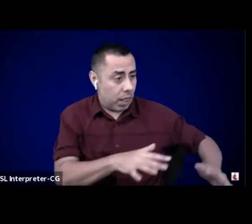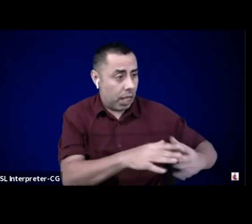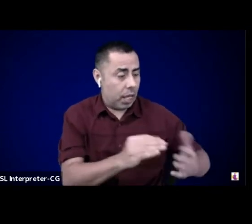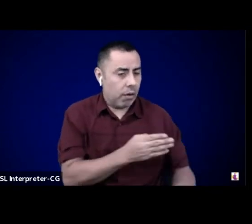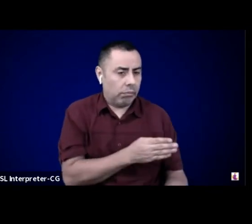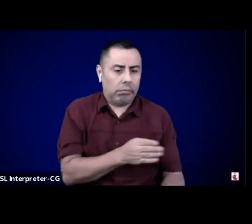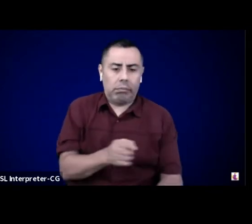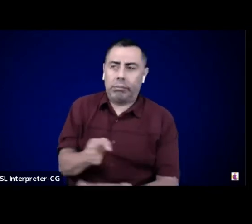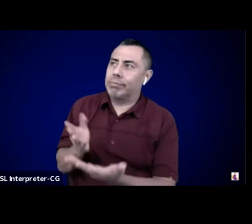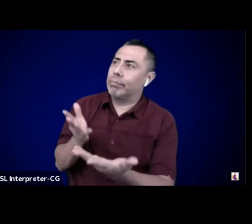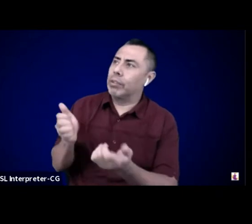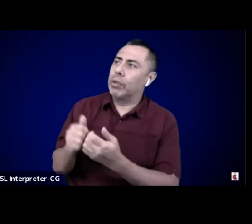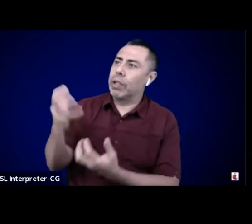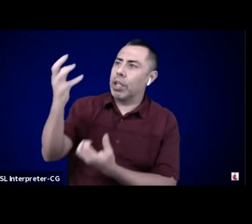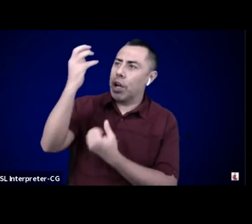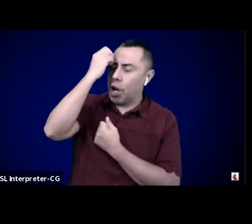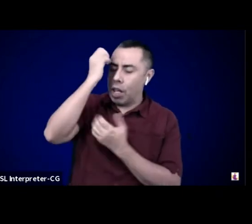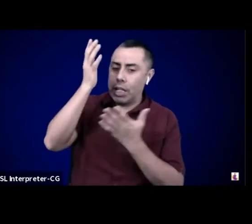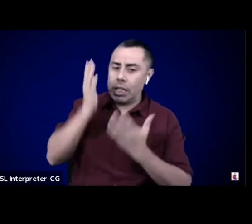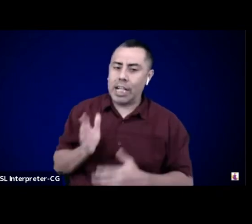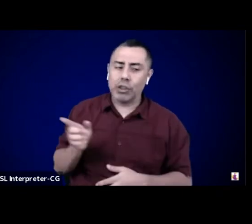institutions, infrastructure, and power.